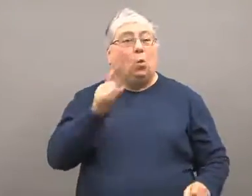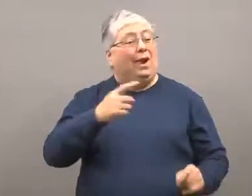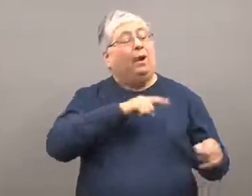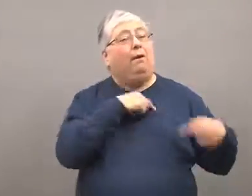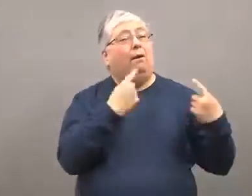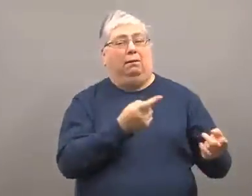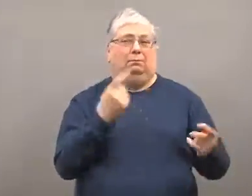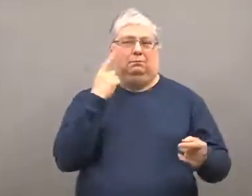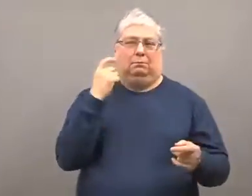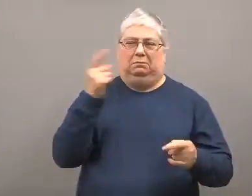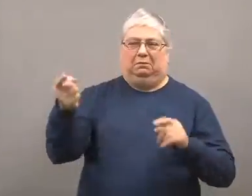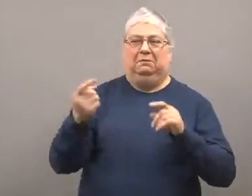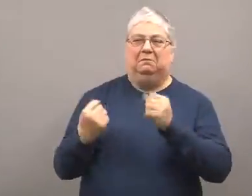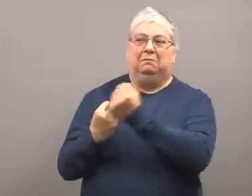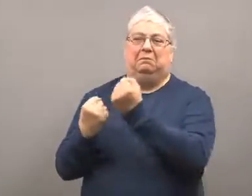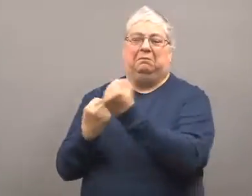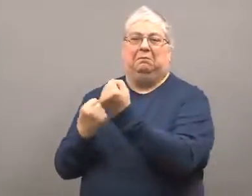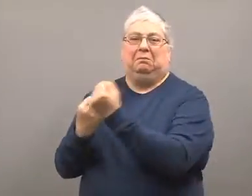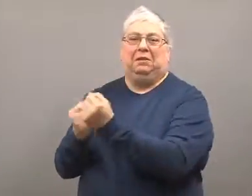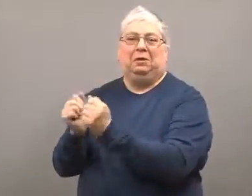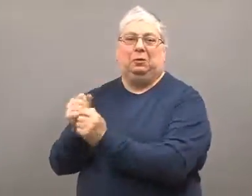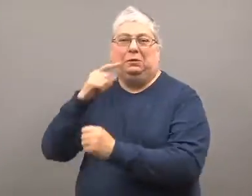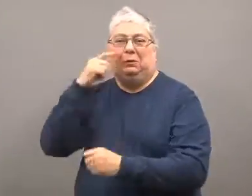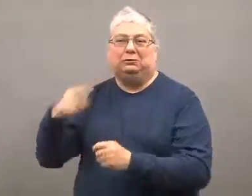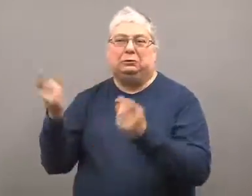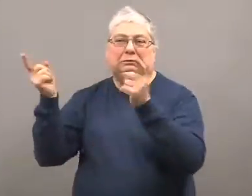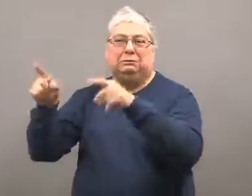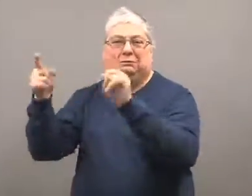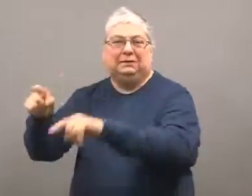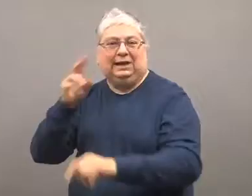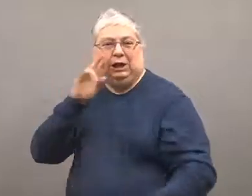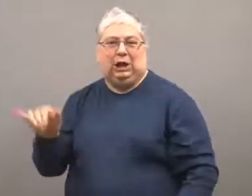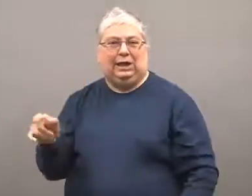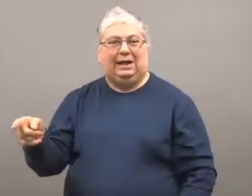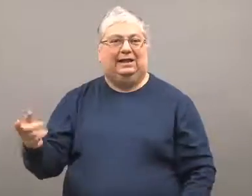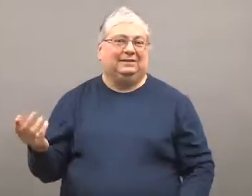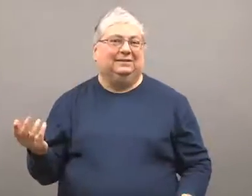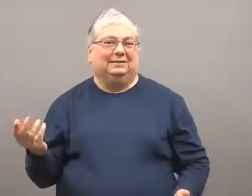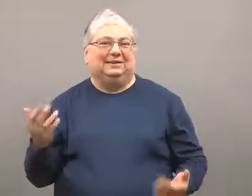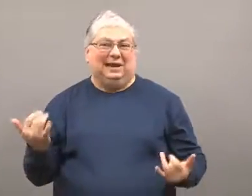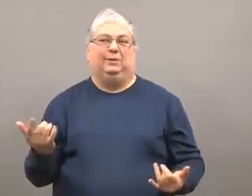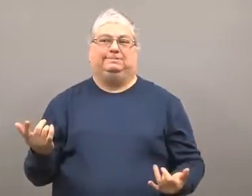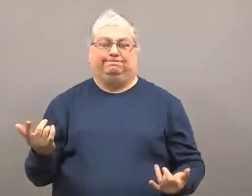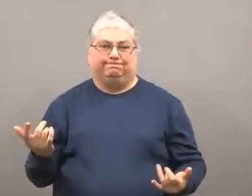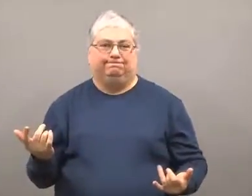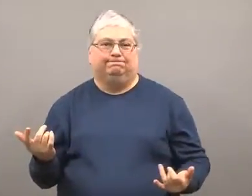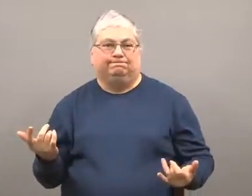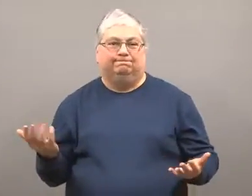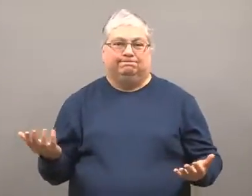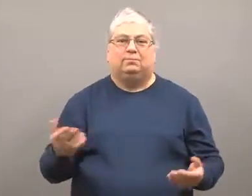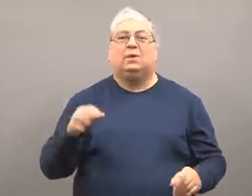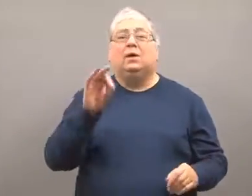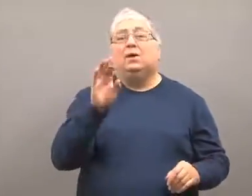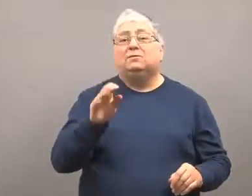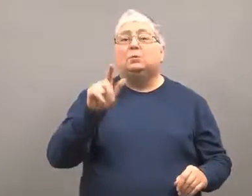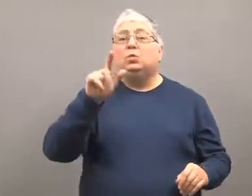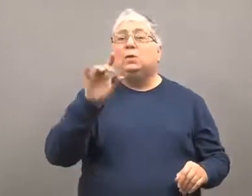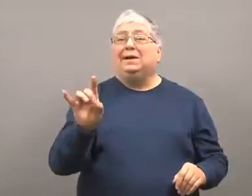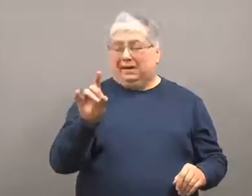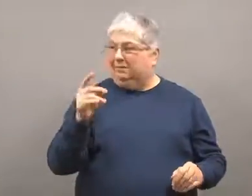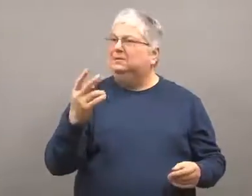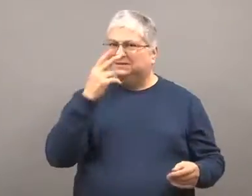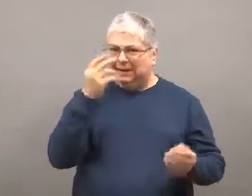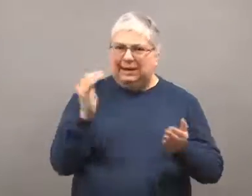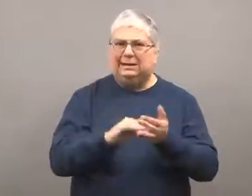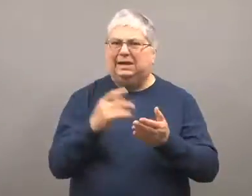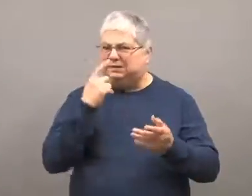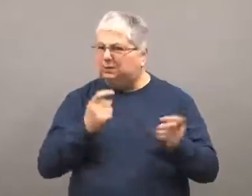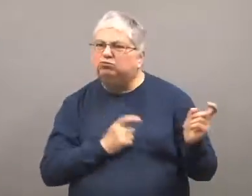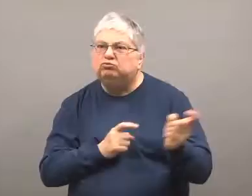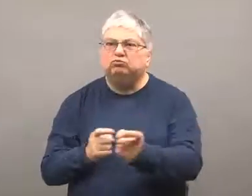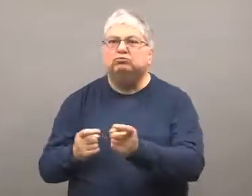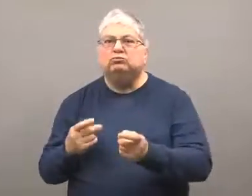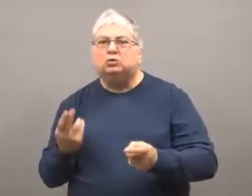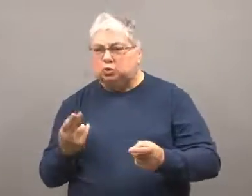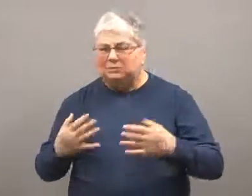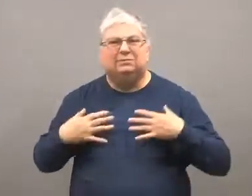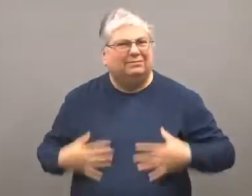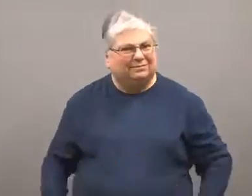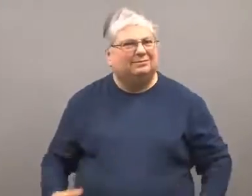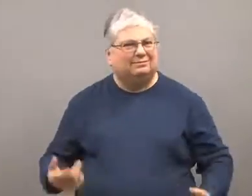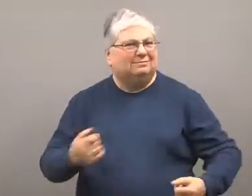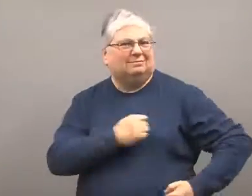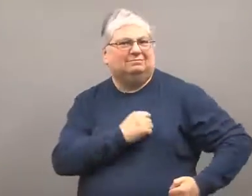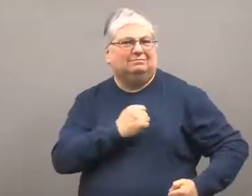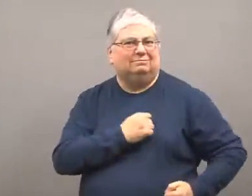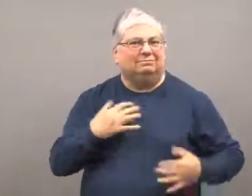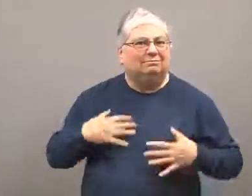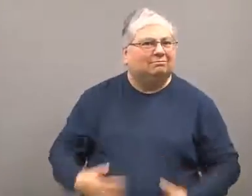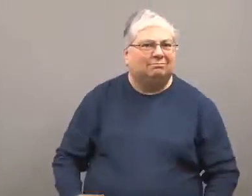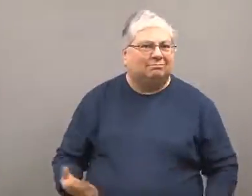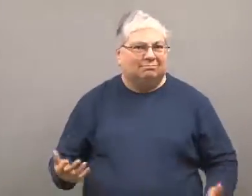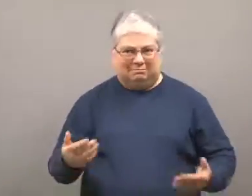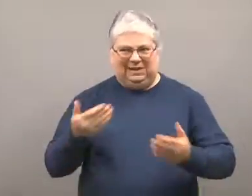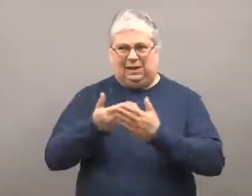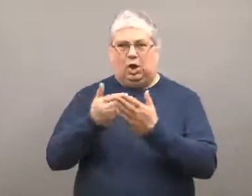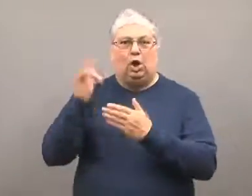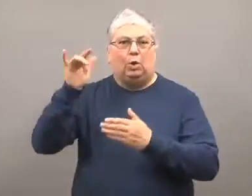He had long been suspected of collaborating with Russia, now they knew for sure.